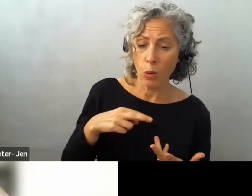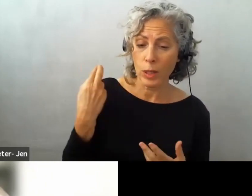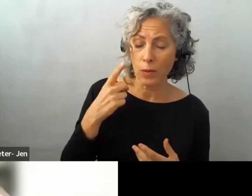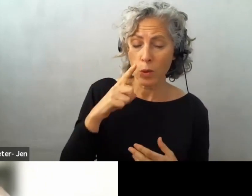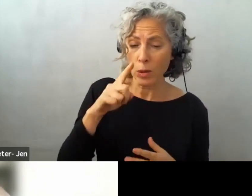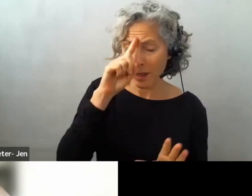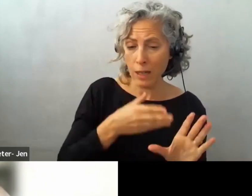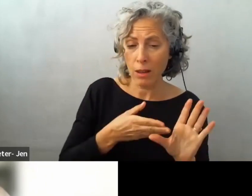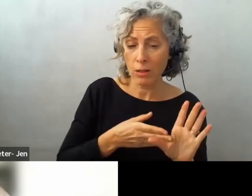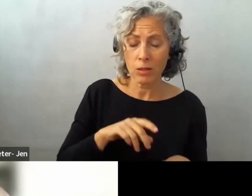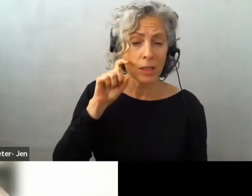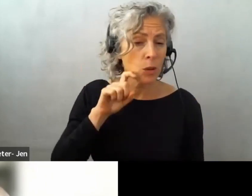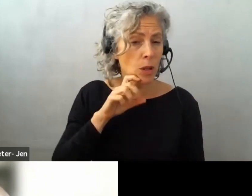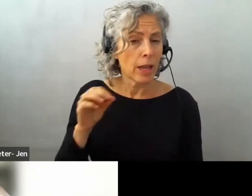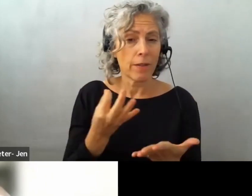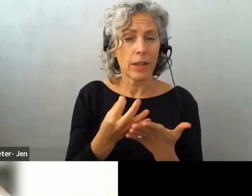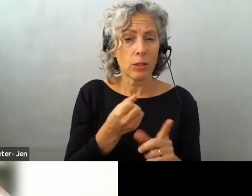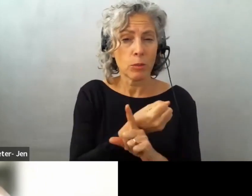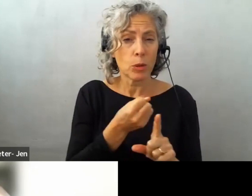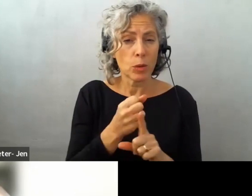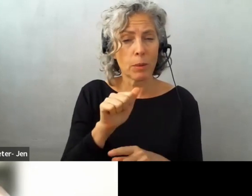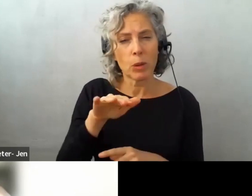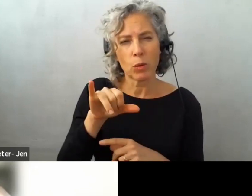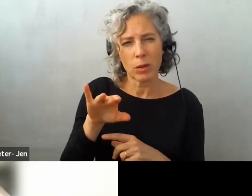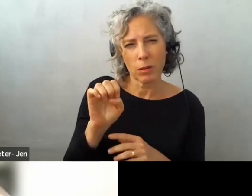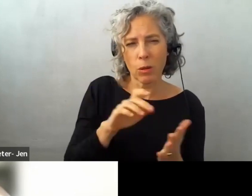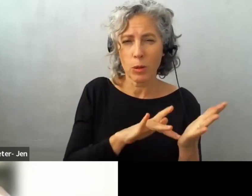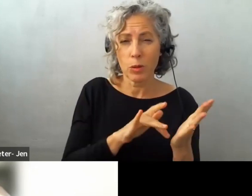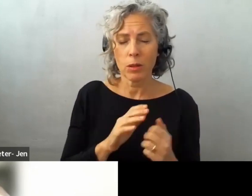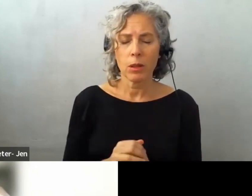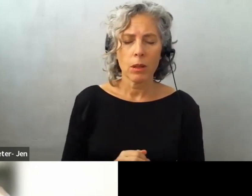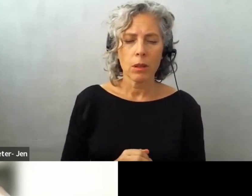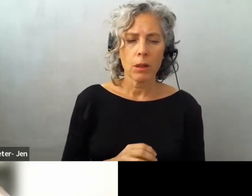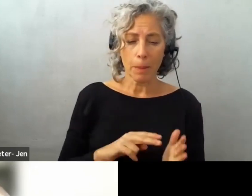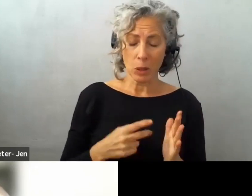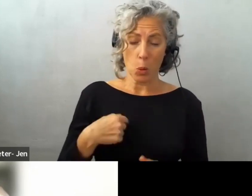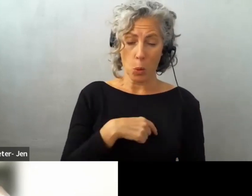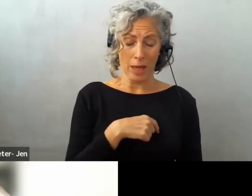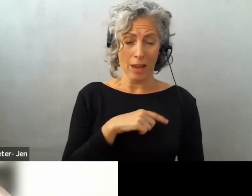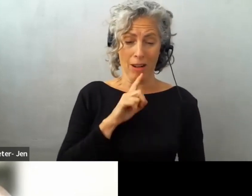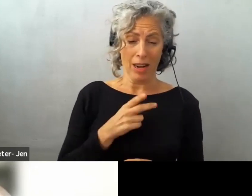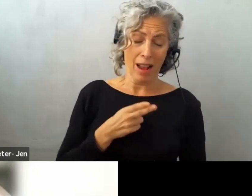financial abuse. And that means we are at even higher risk